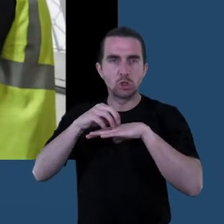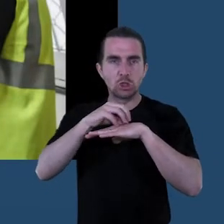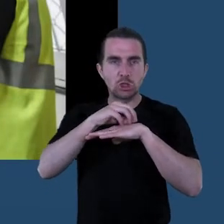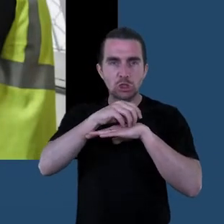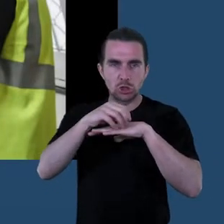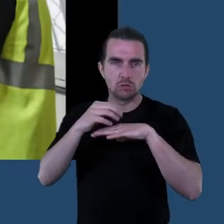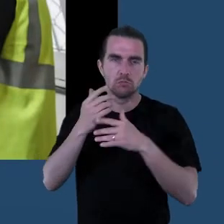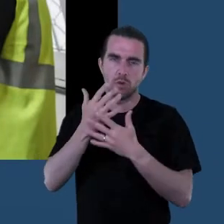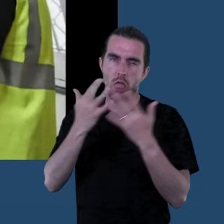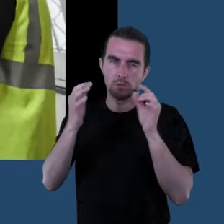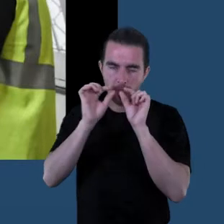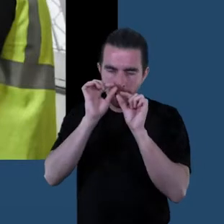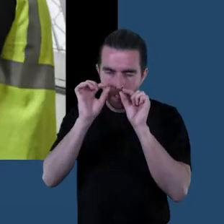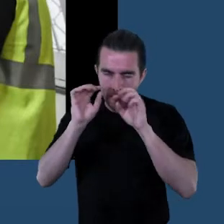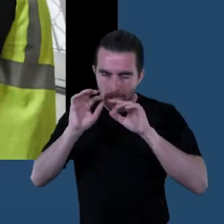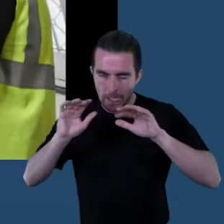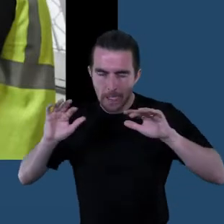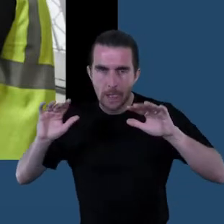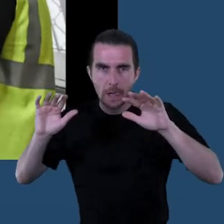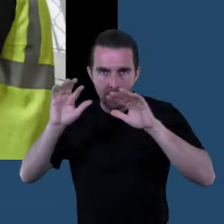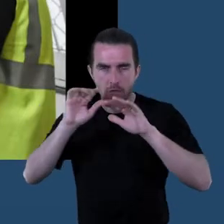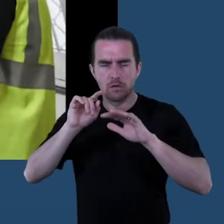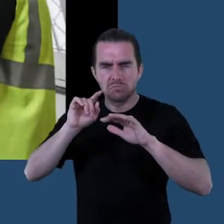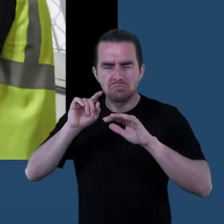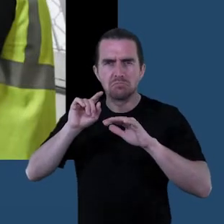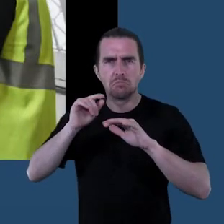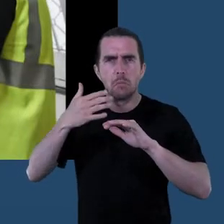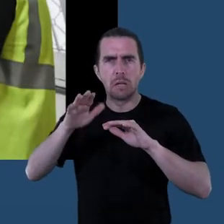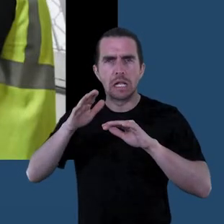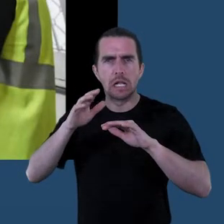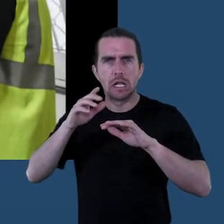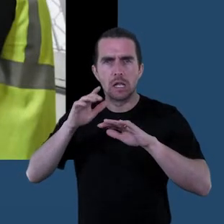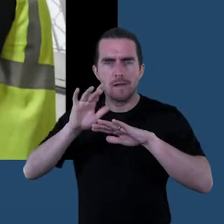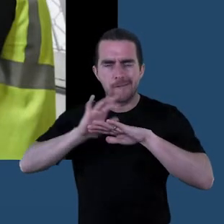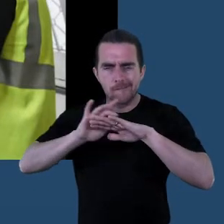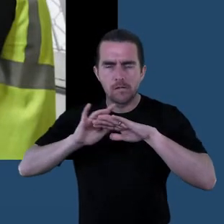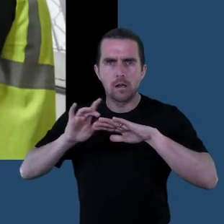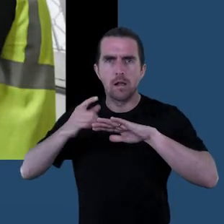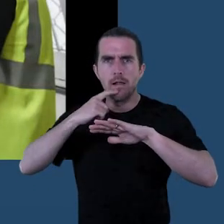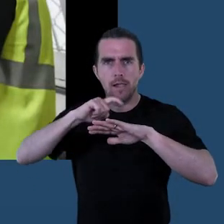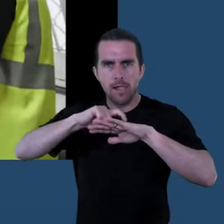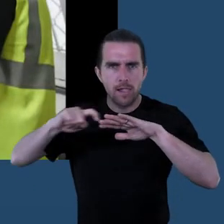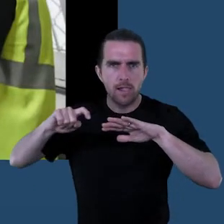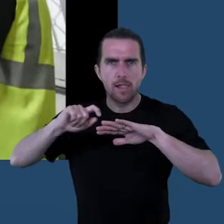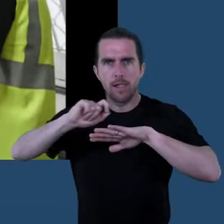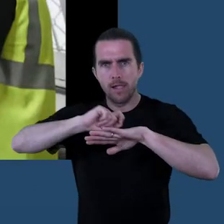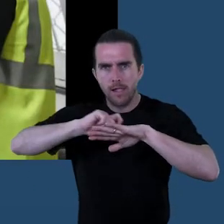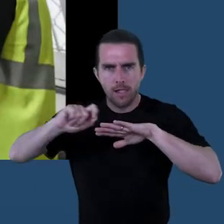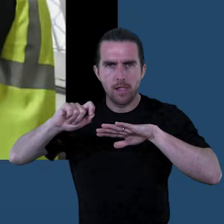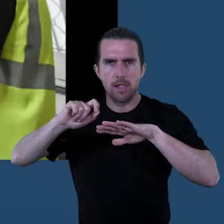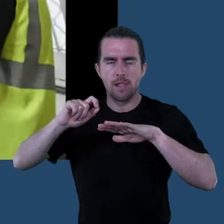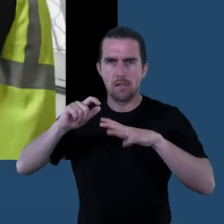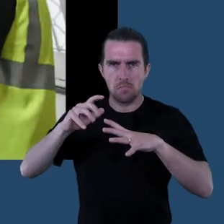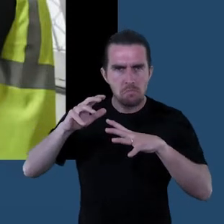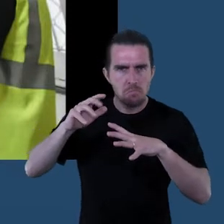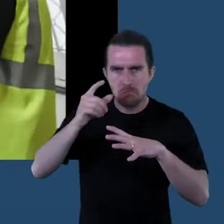really, really tiny little fungal communities. And are they having any impact in terms of the deterioration?